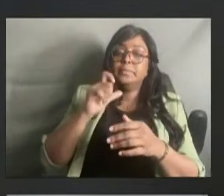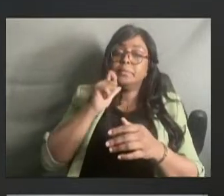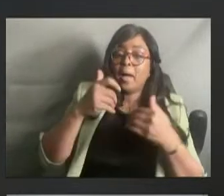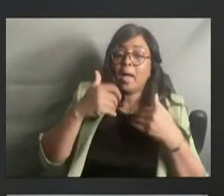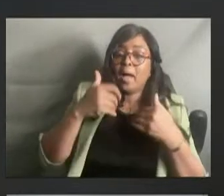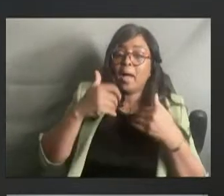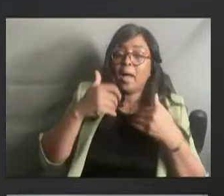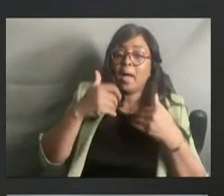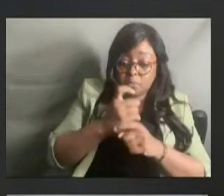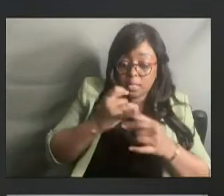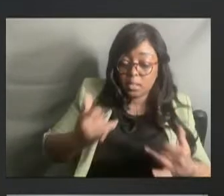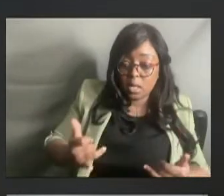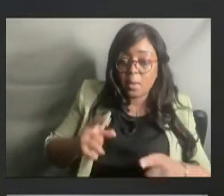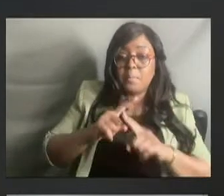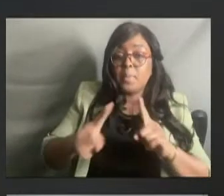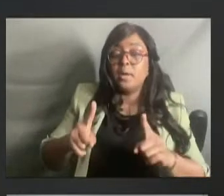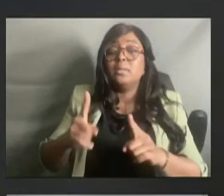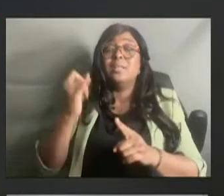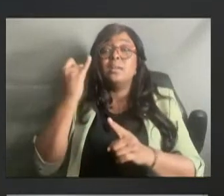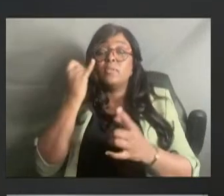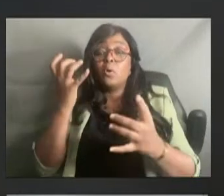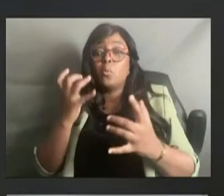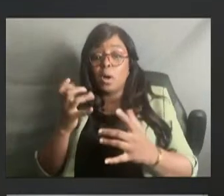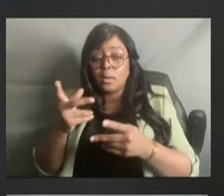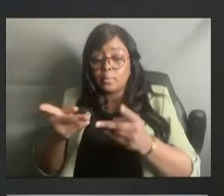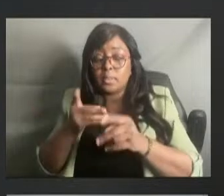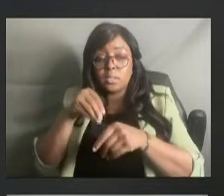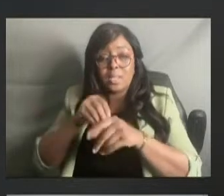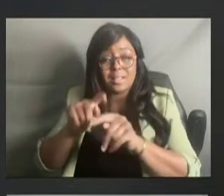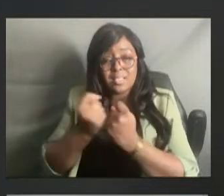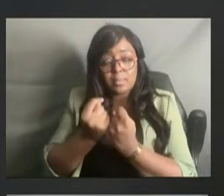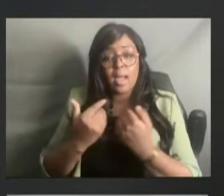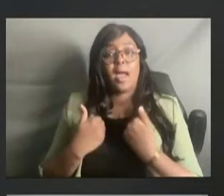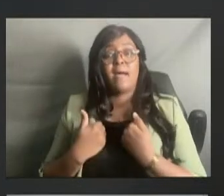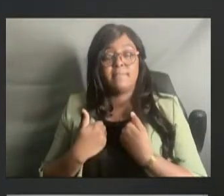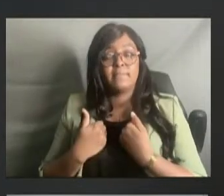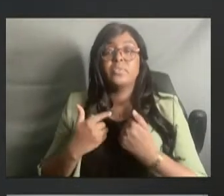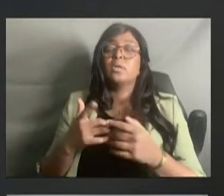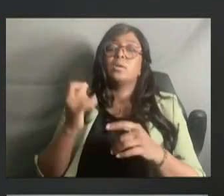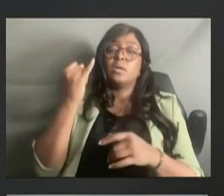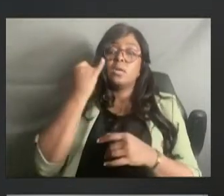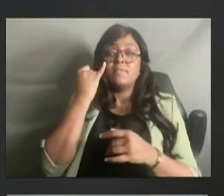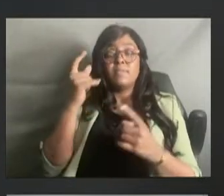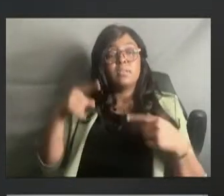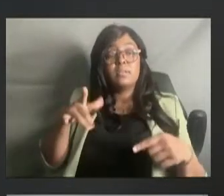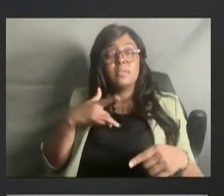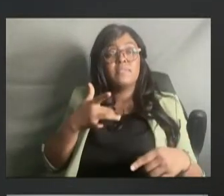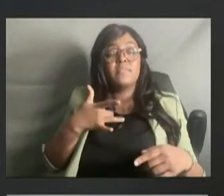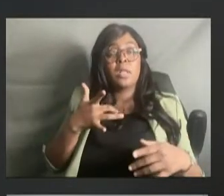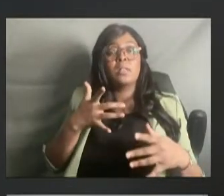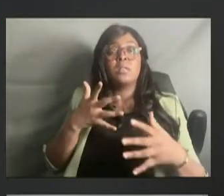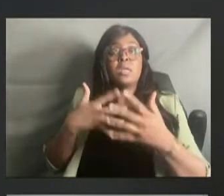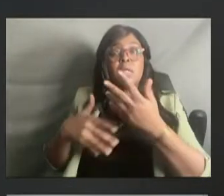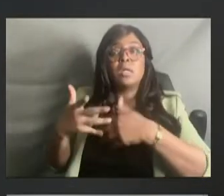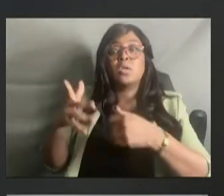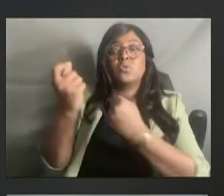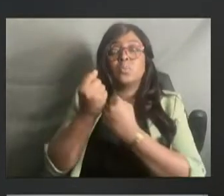they they may be displaced in the moment, have a place on our